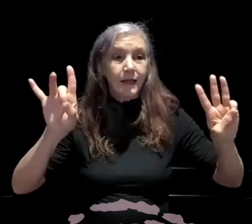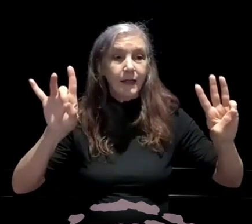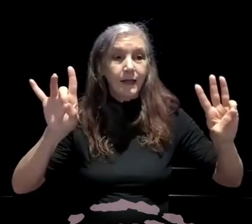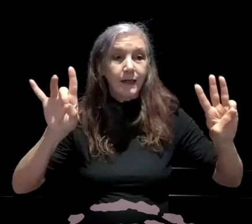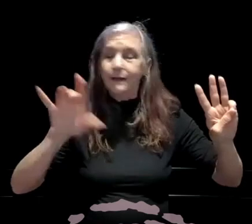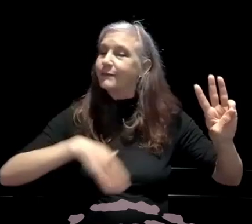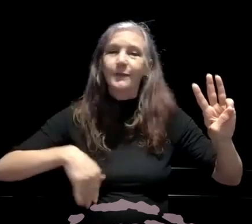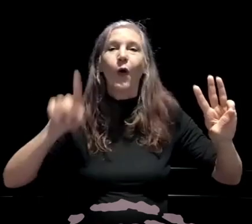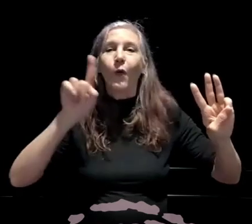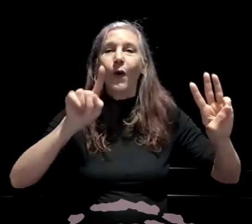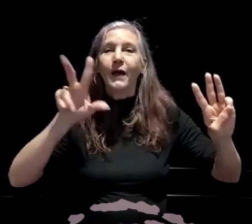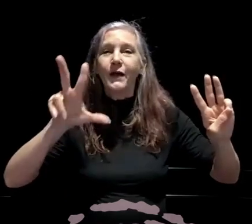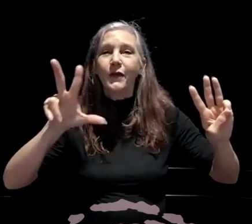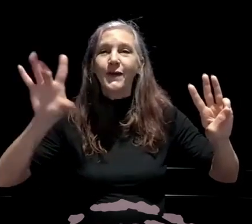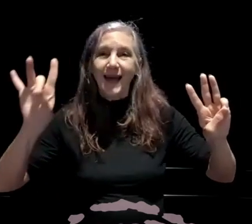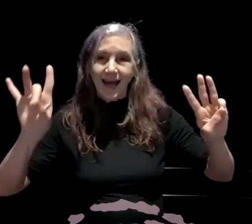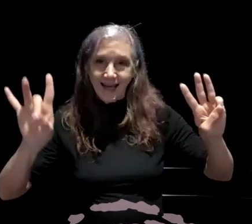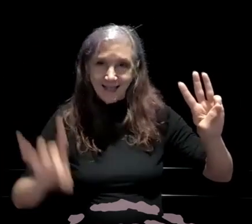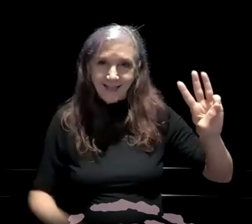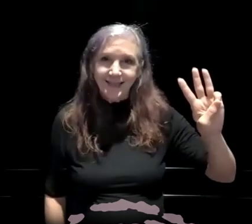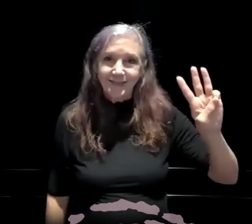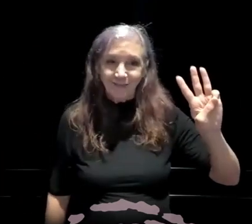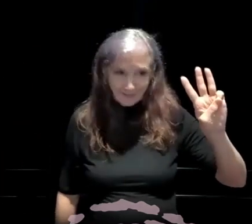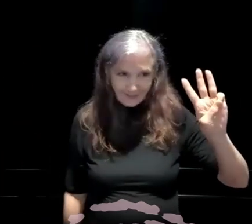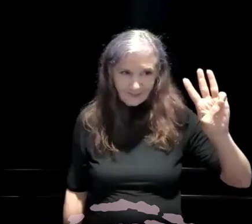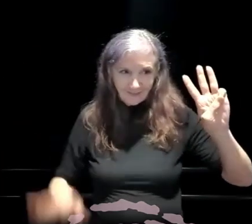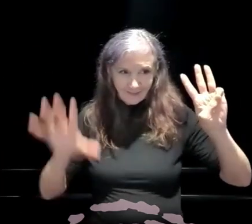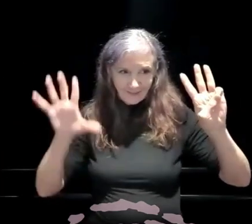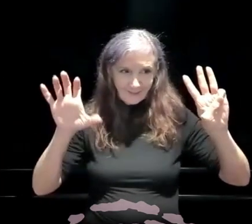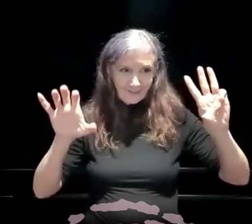Number 1, 3, 8, 1, 3.